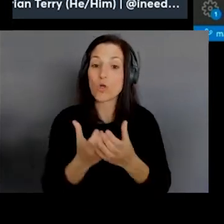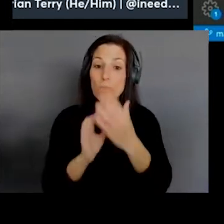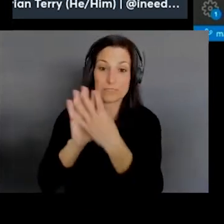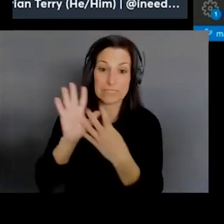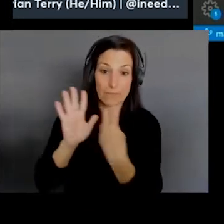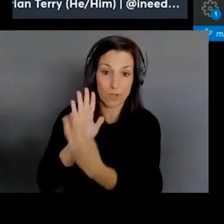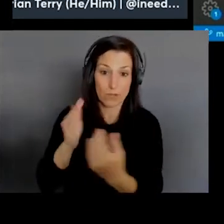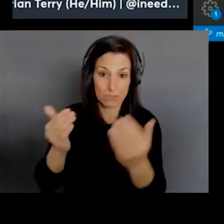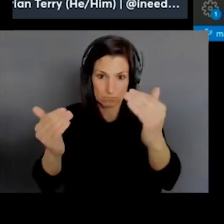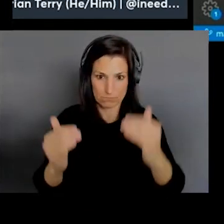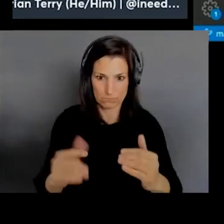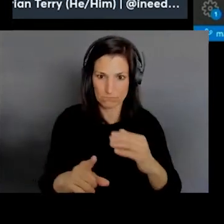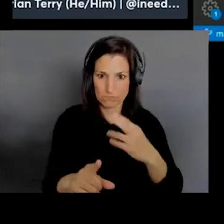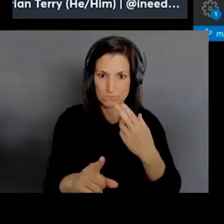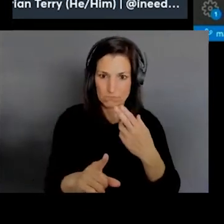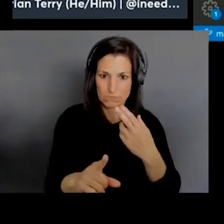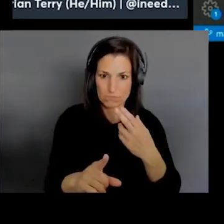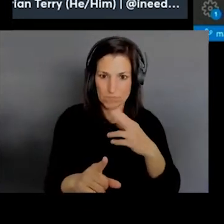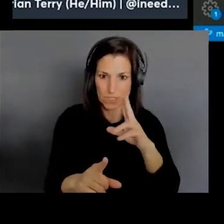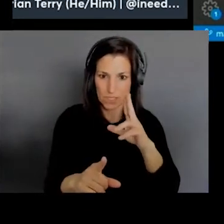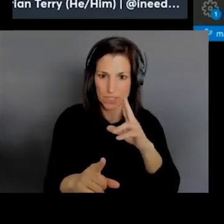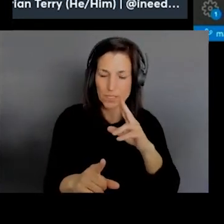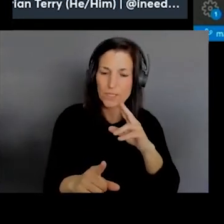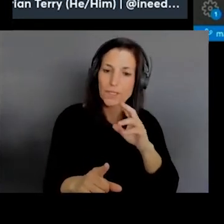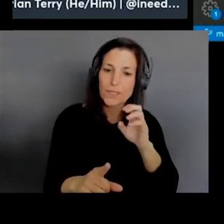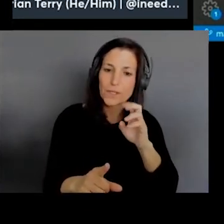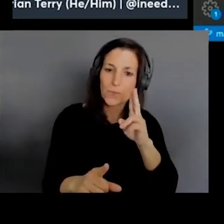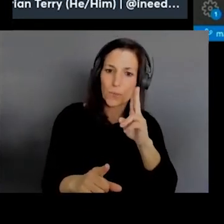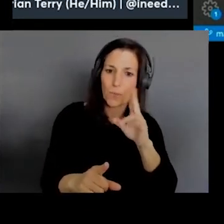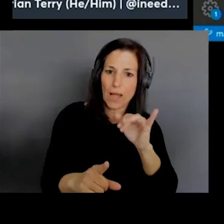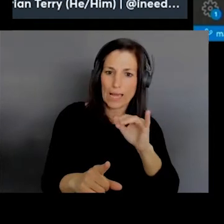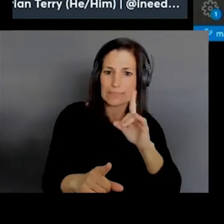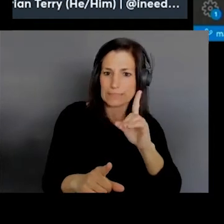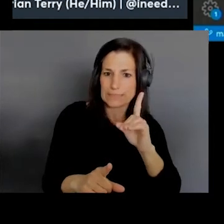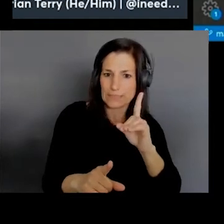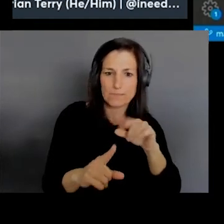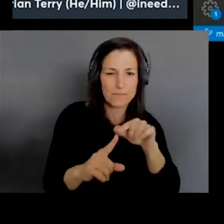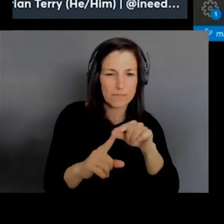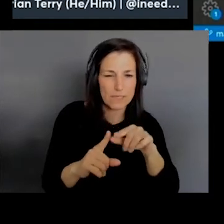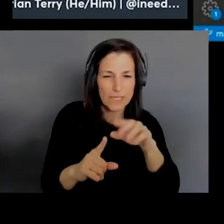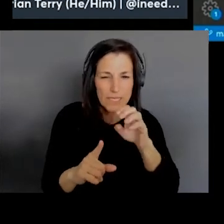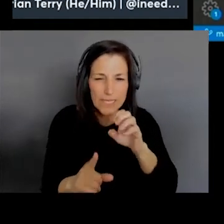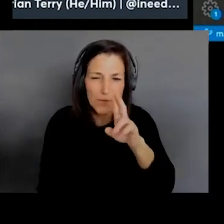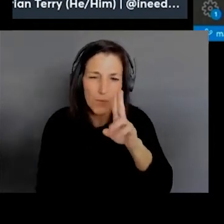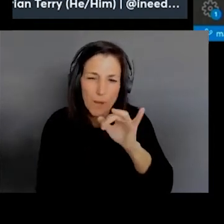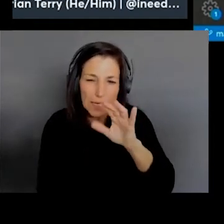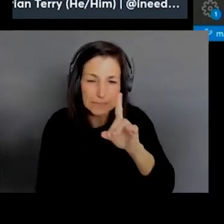a UUID. And I'm gonna talk a little bit about what we're doing with that UUID, when we get to the command line as well.